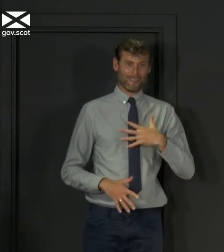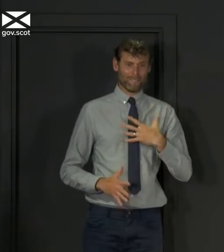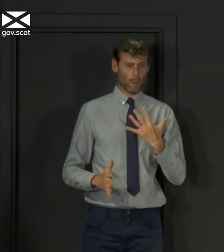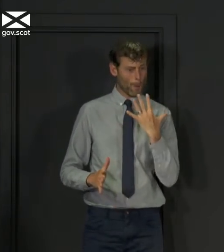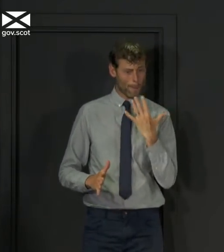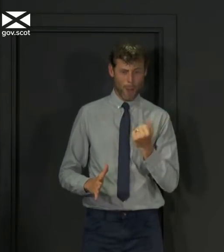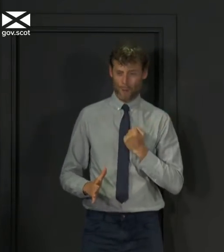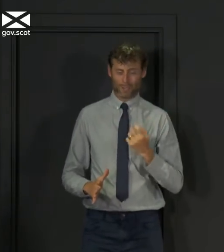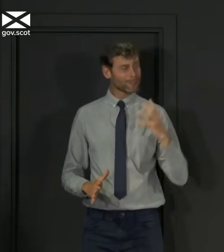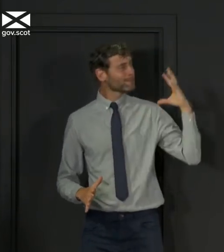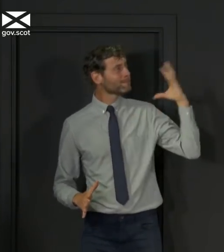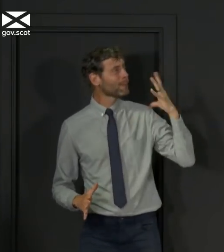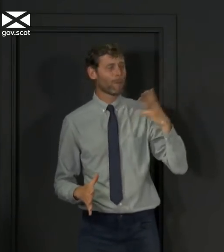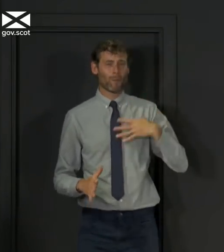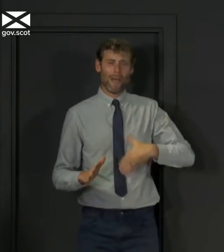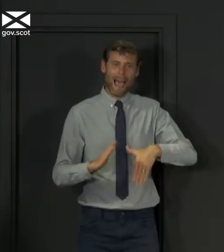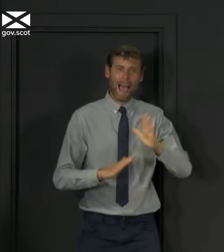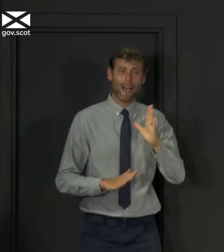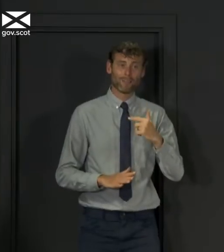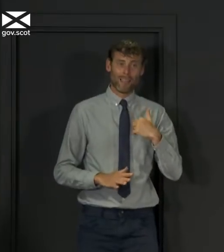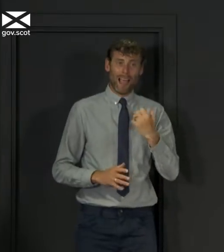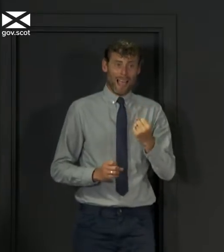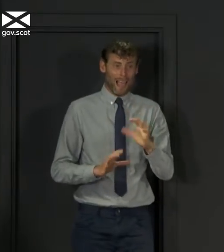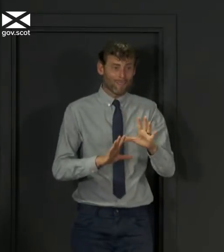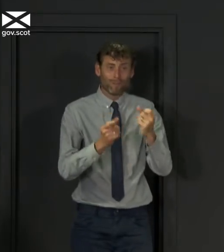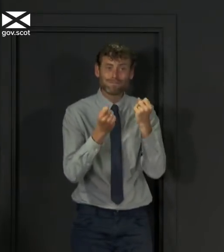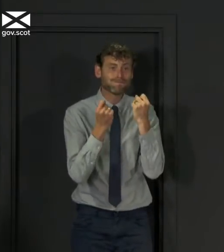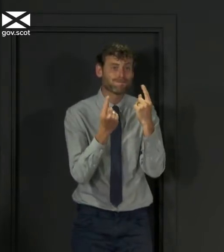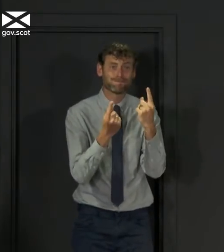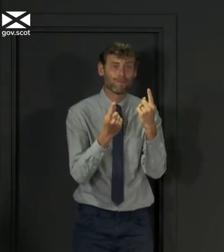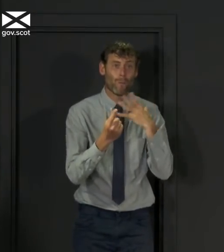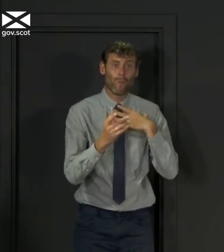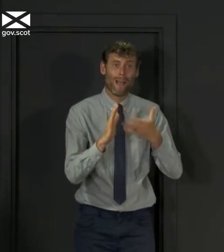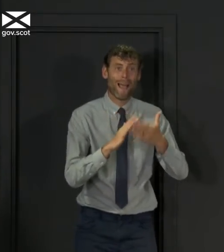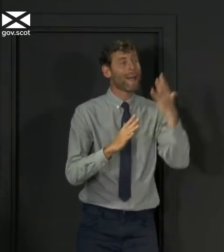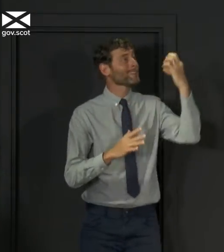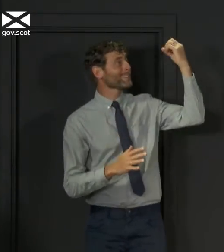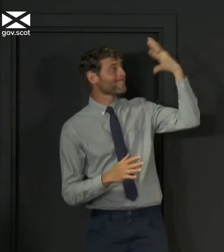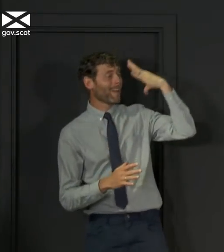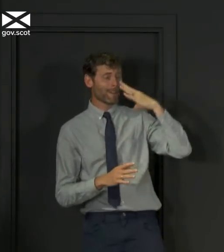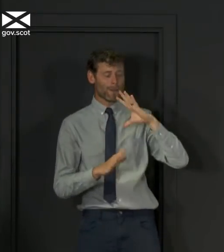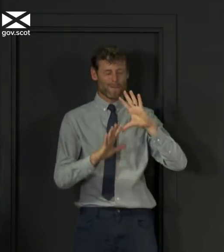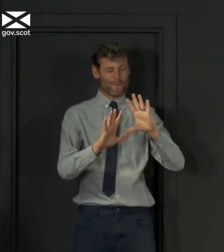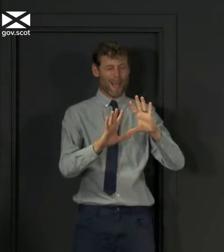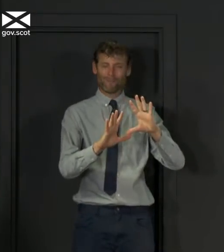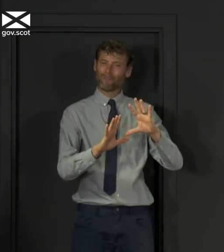my core heart sorry for young people right now. But this is necessary stuff. We have